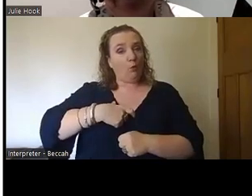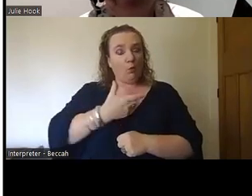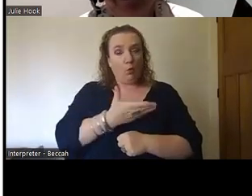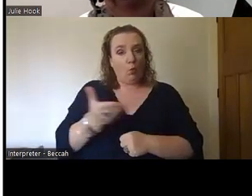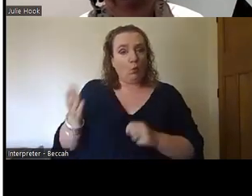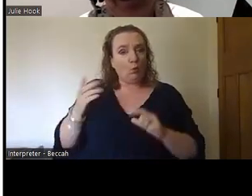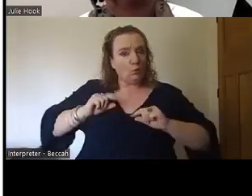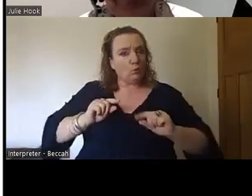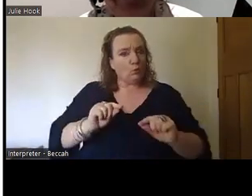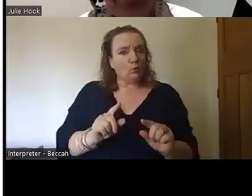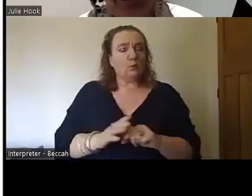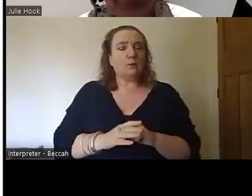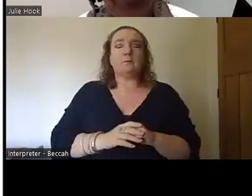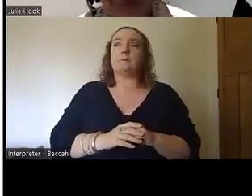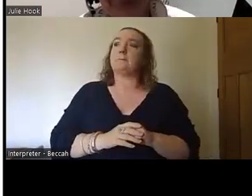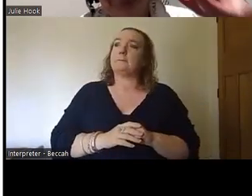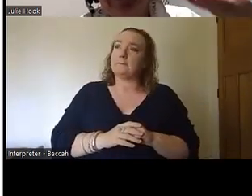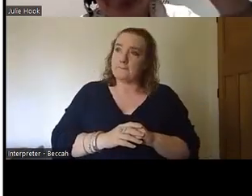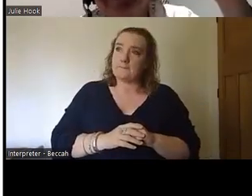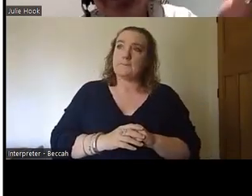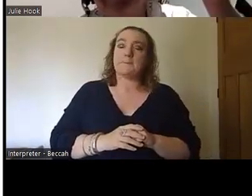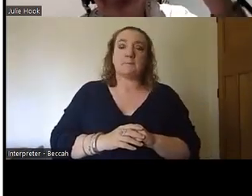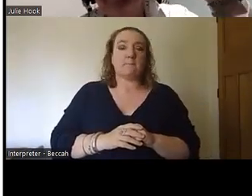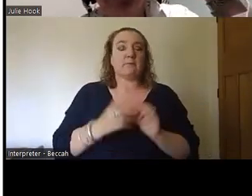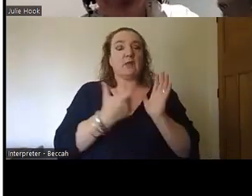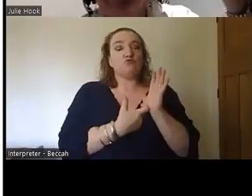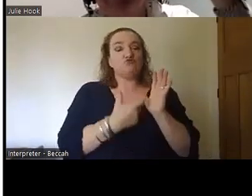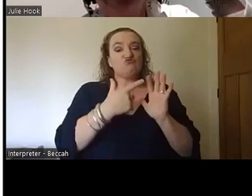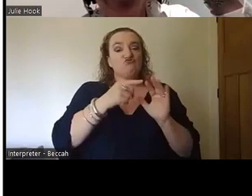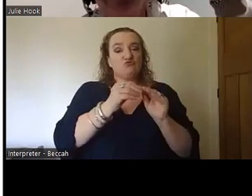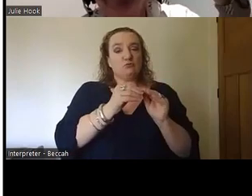And for me, I keep Rebekah's commentary front of mind